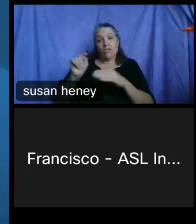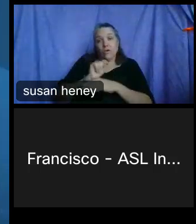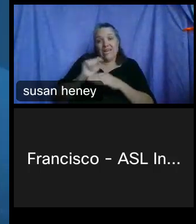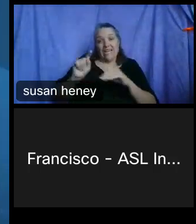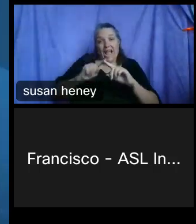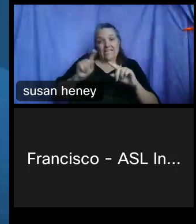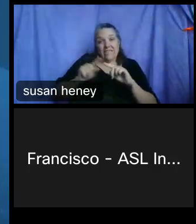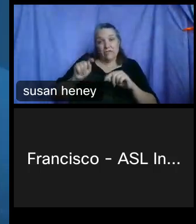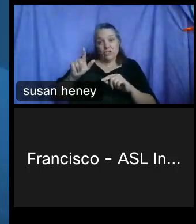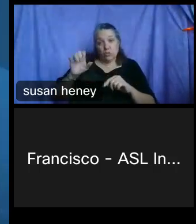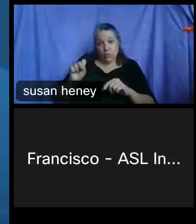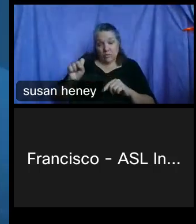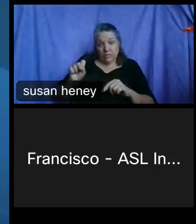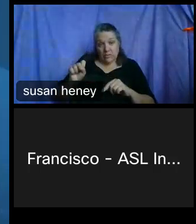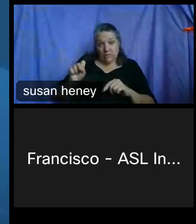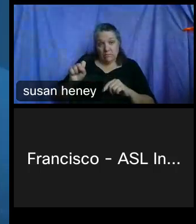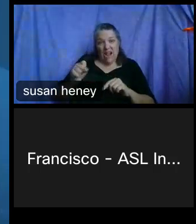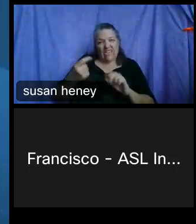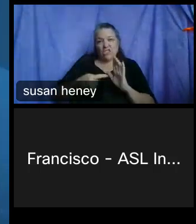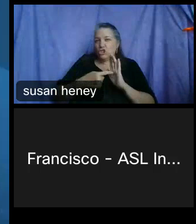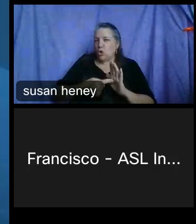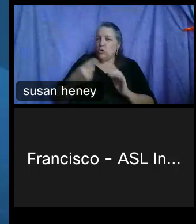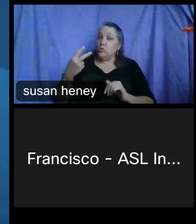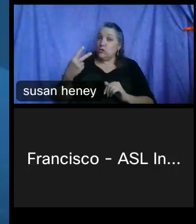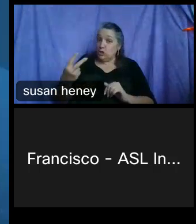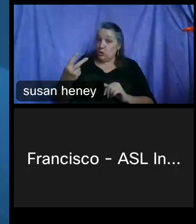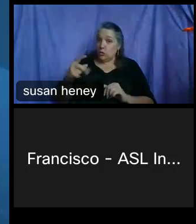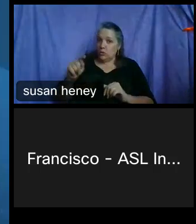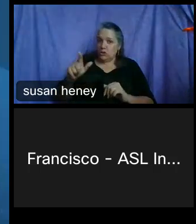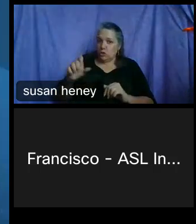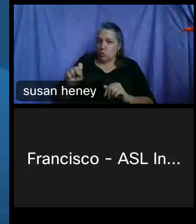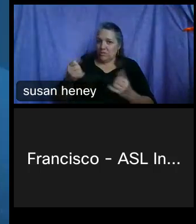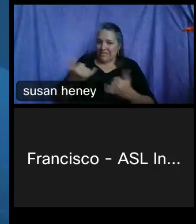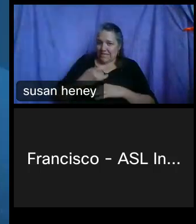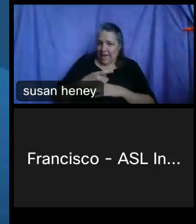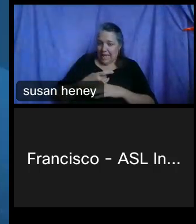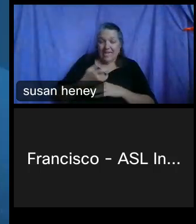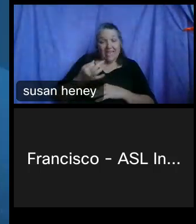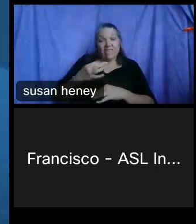two of which I demonstrated today. Or if you're more of an independent learner, we also have a